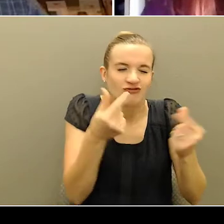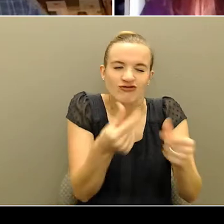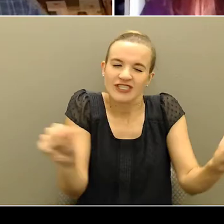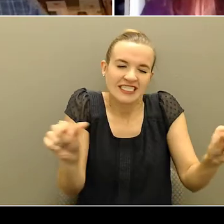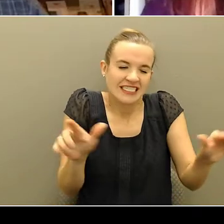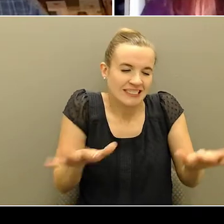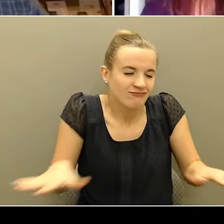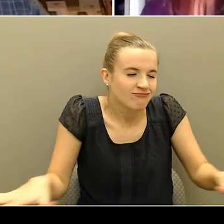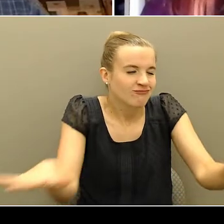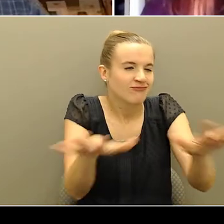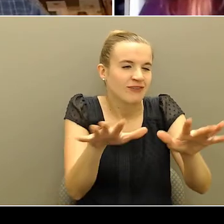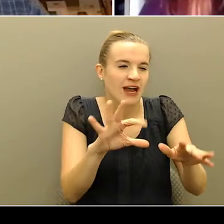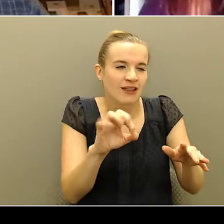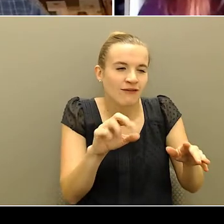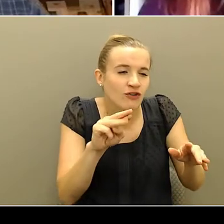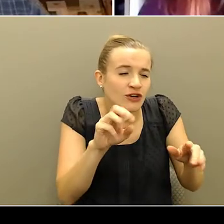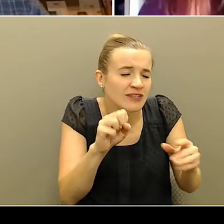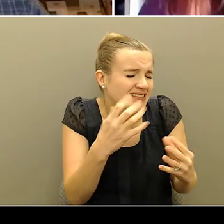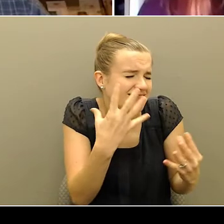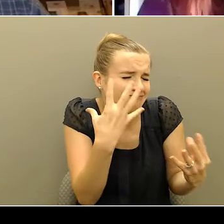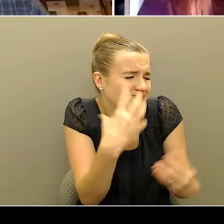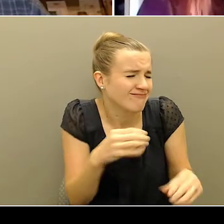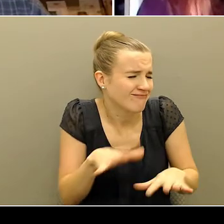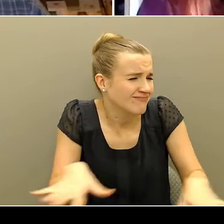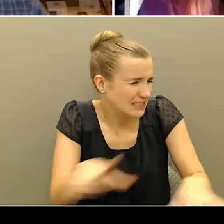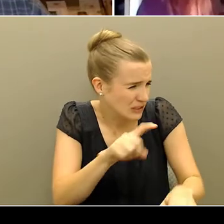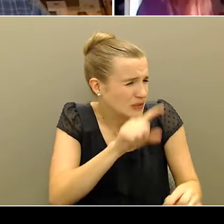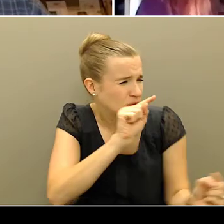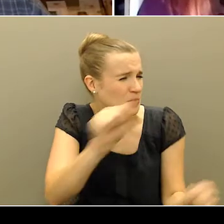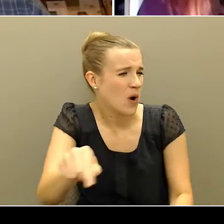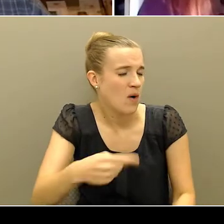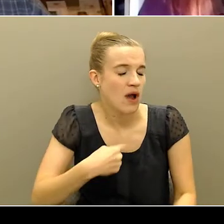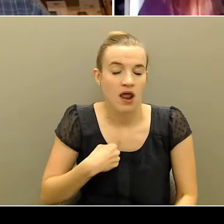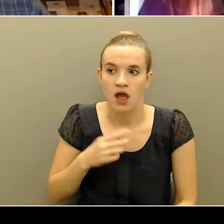I wanted to go there so bad. But I didn't think that I could after became